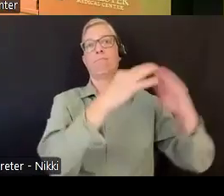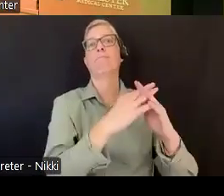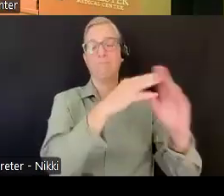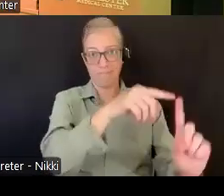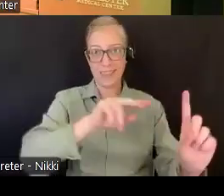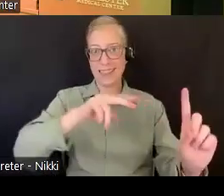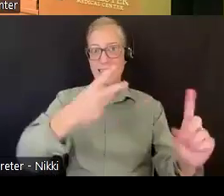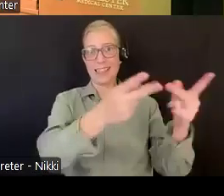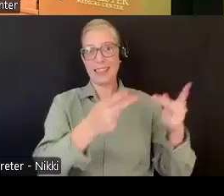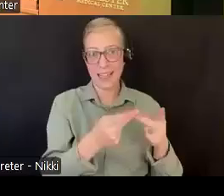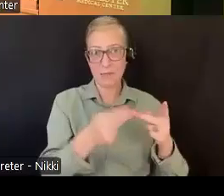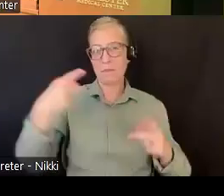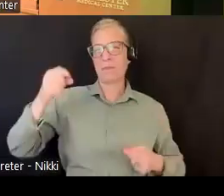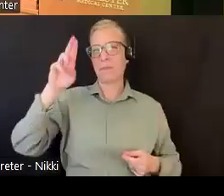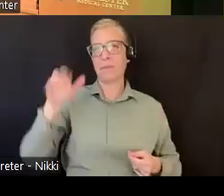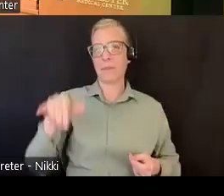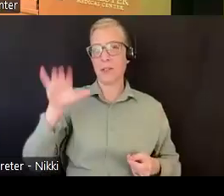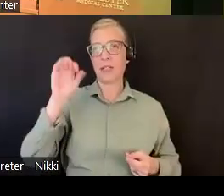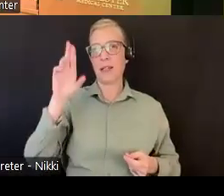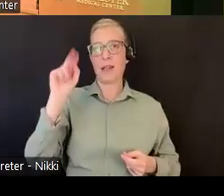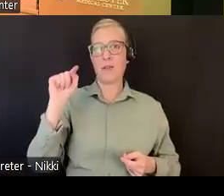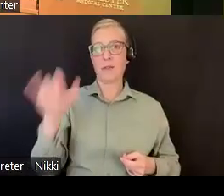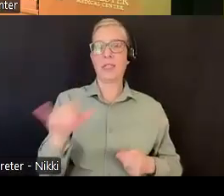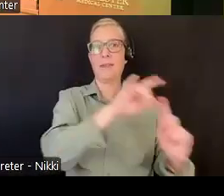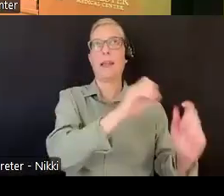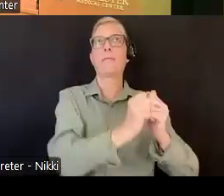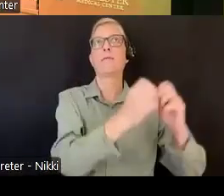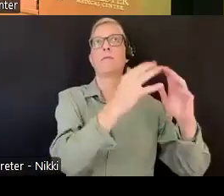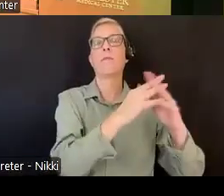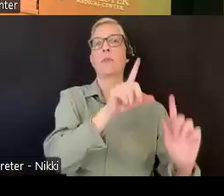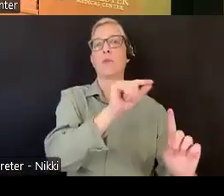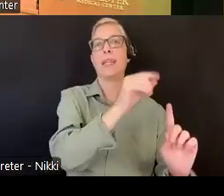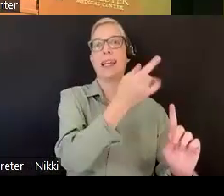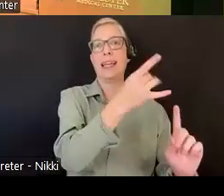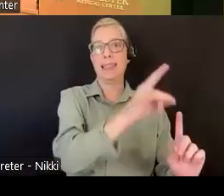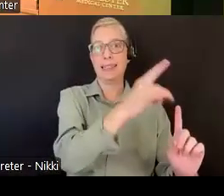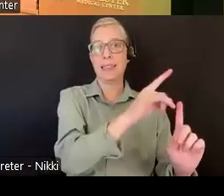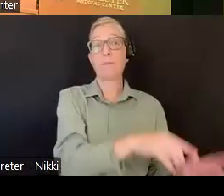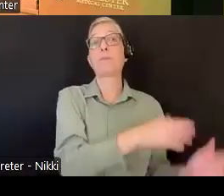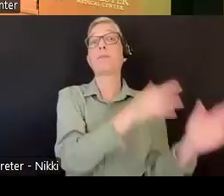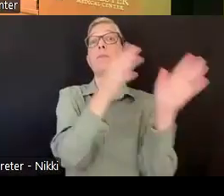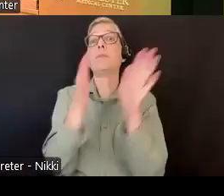going since 2018. And then 2020, one of a friend of uh Project Horseshoe Farm who's actually from